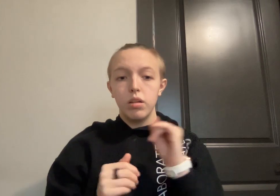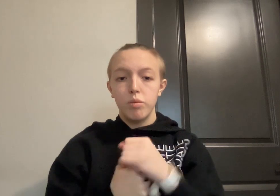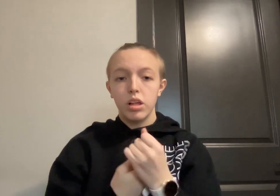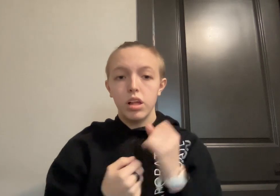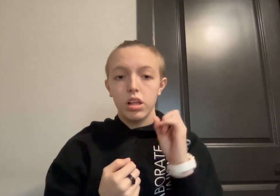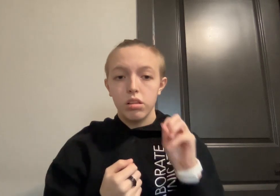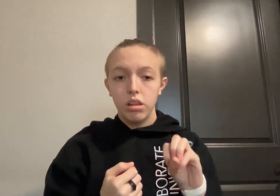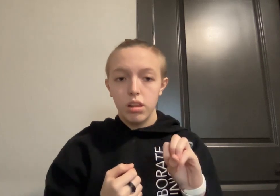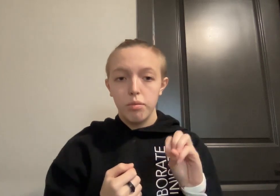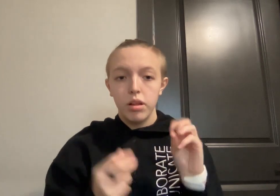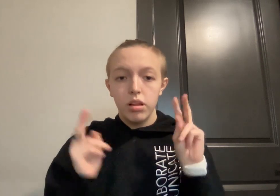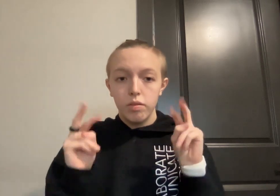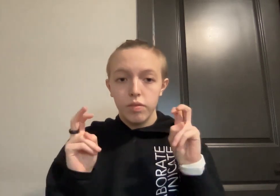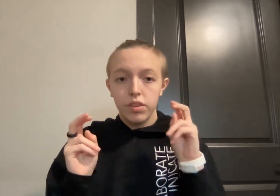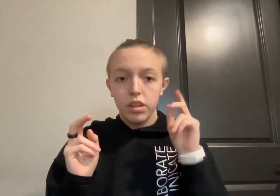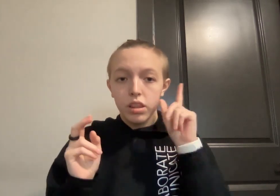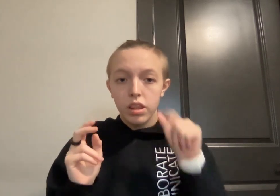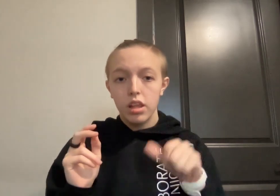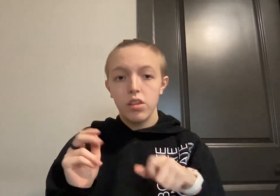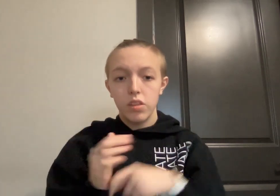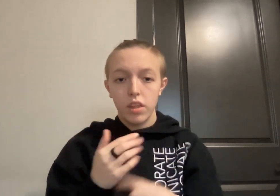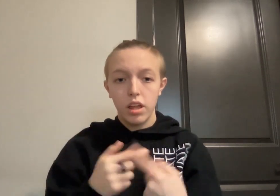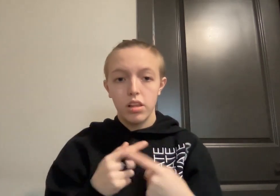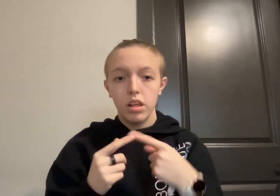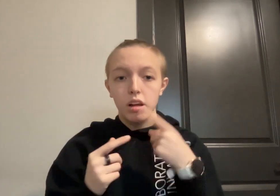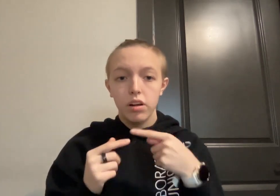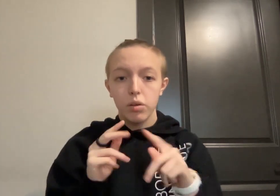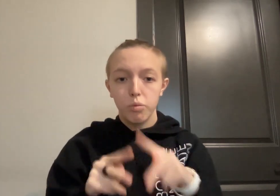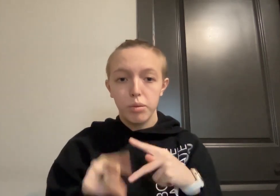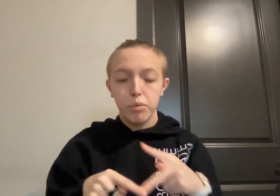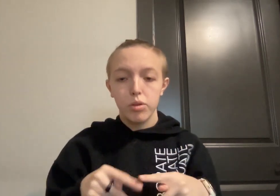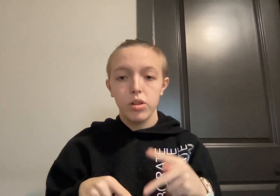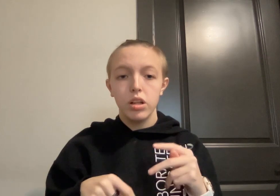making them less than hearing people